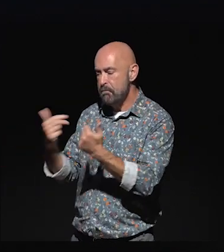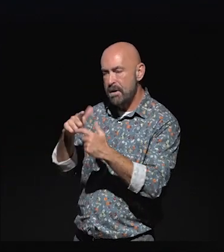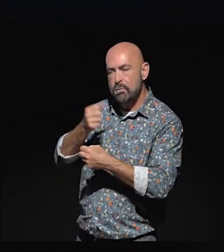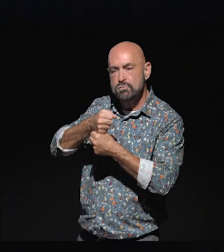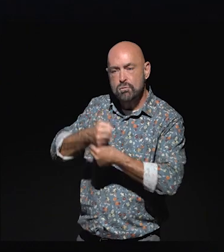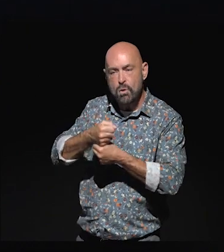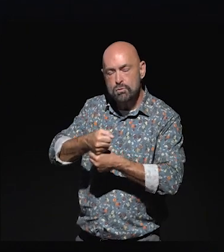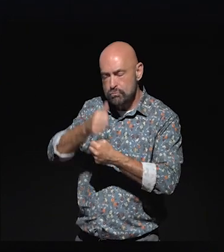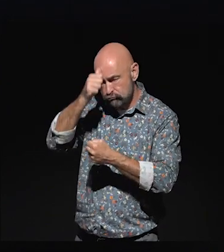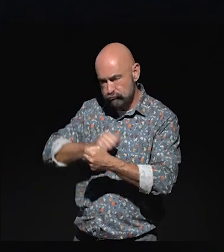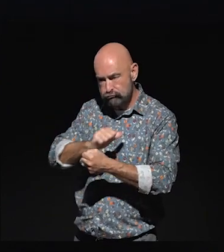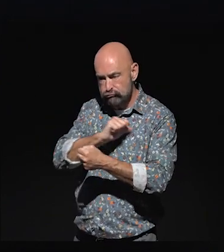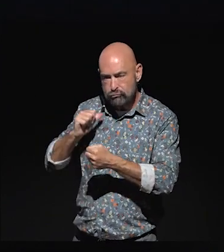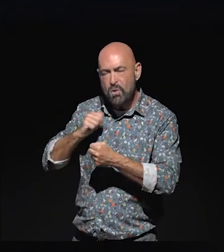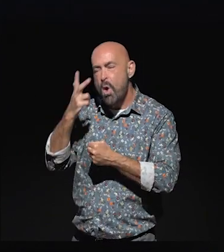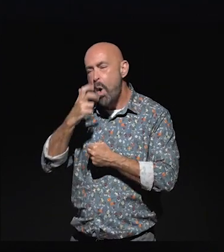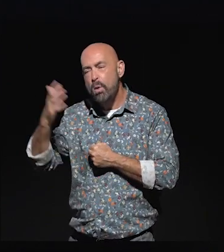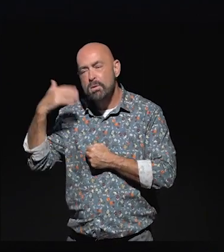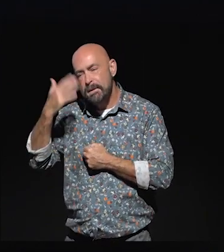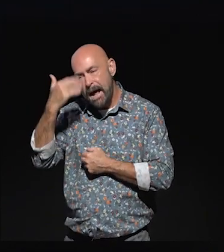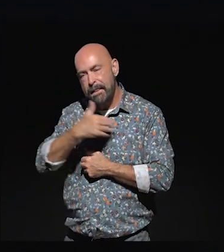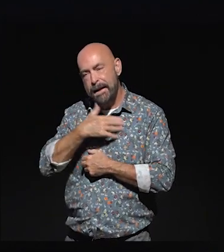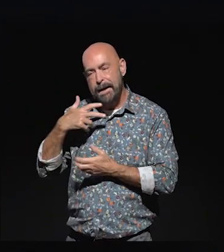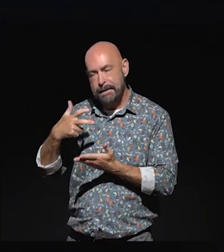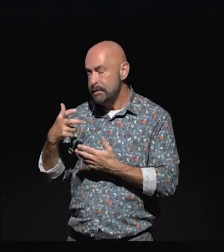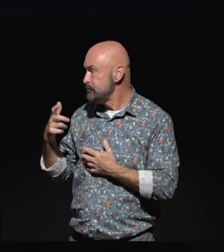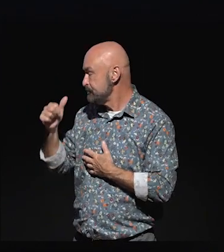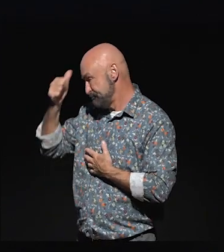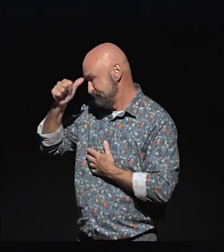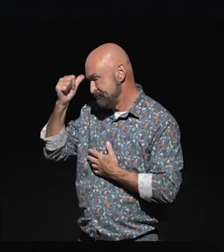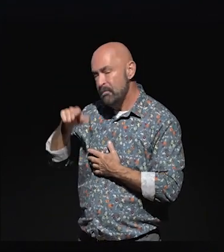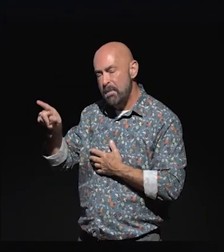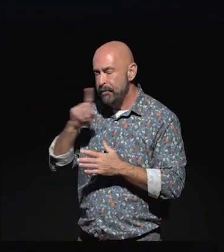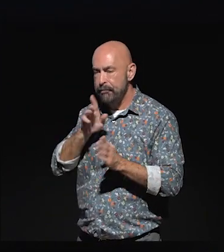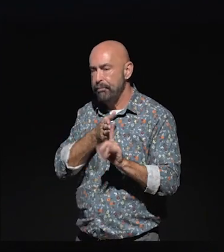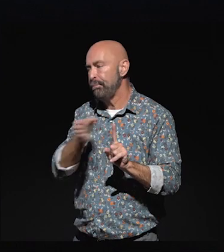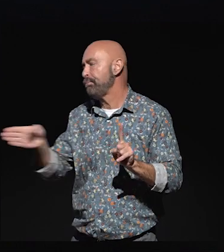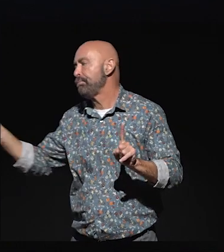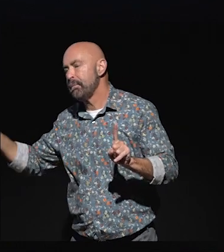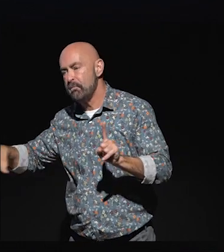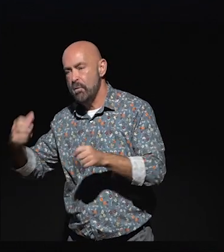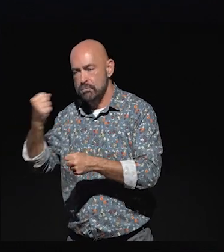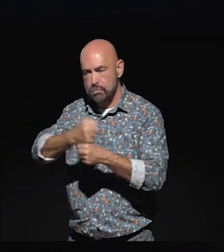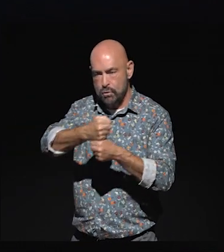was an old, old Catholic family, the de Foucauld, but he had drifted far. But he returned to the church.